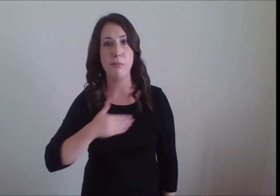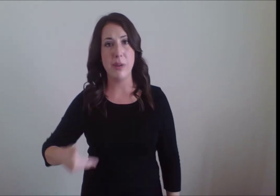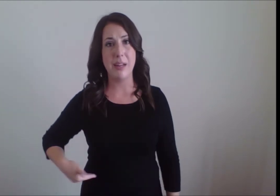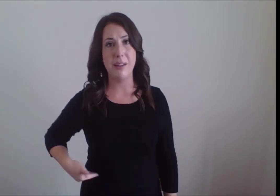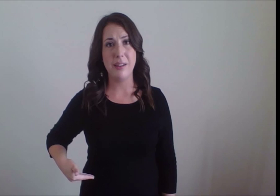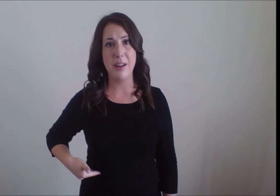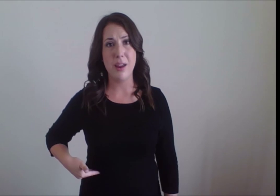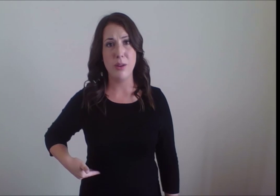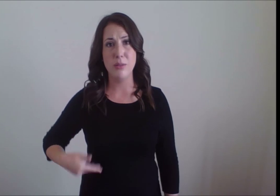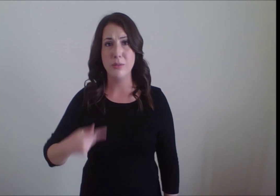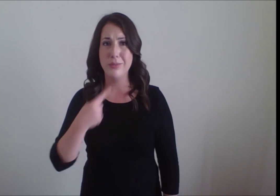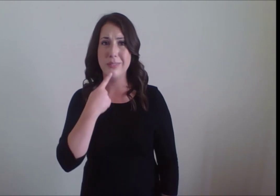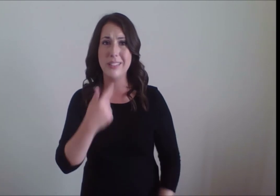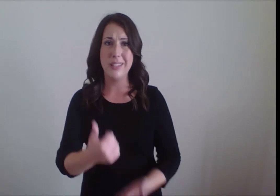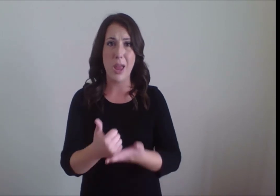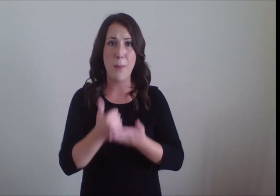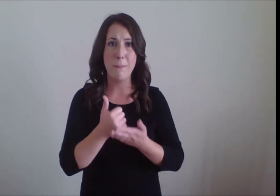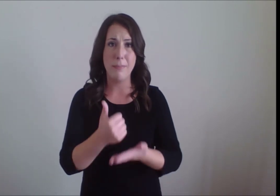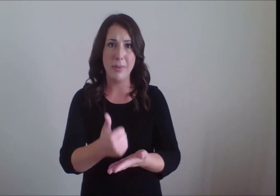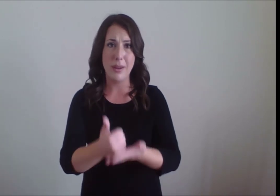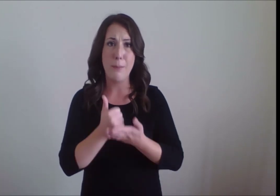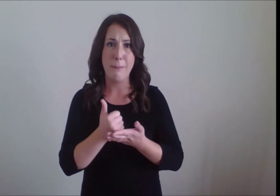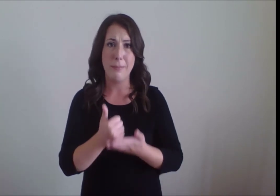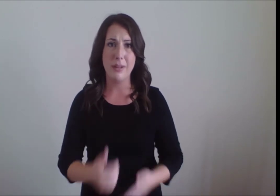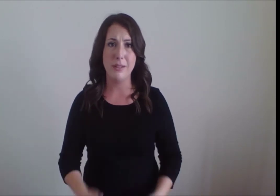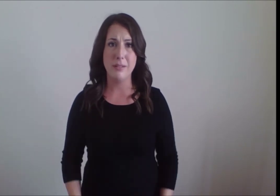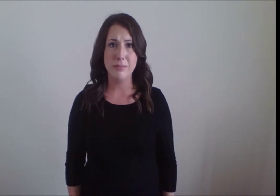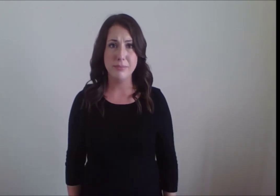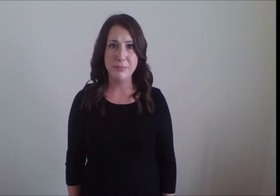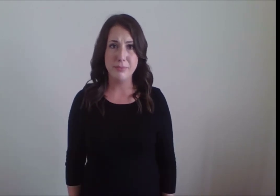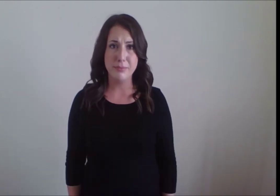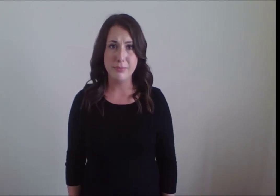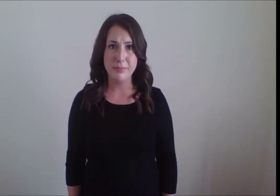Because my gut was saying, help me, help me.